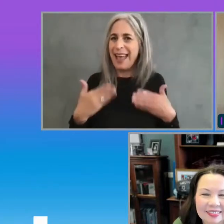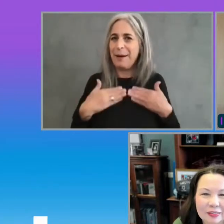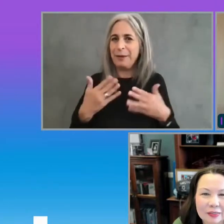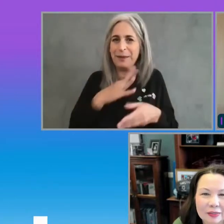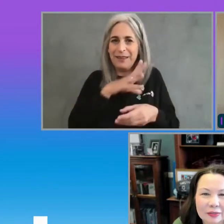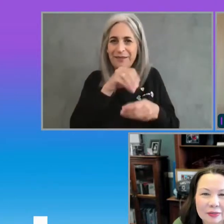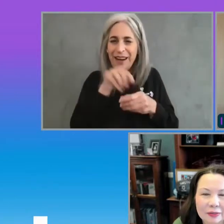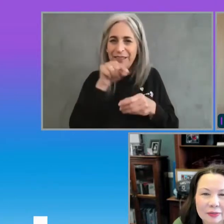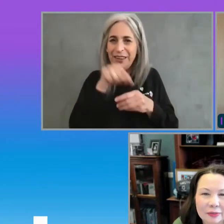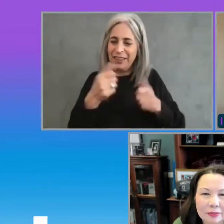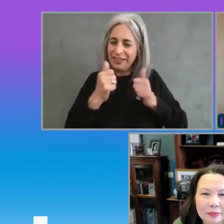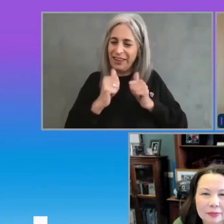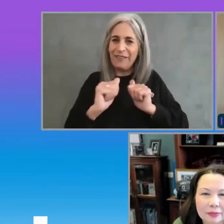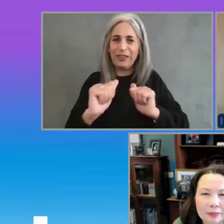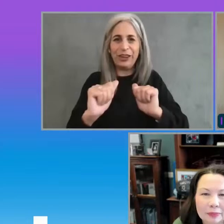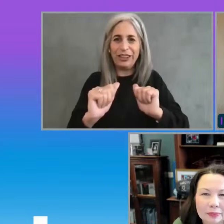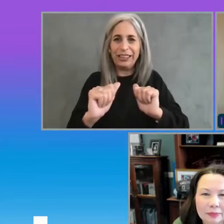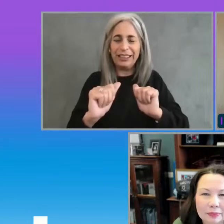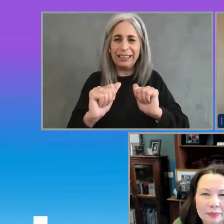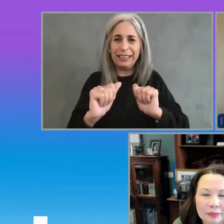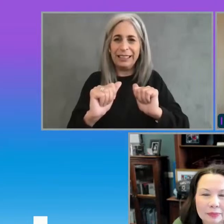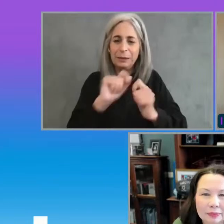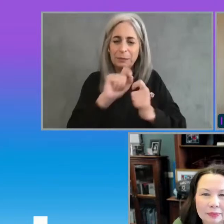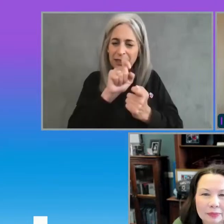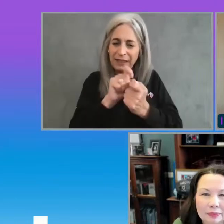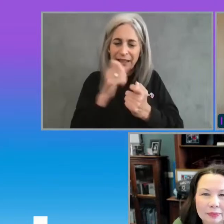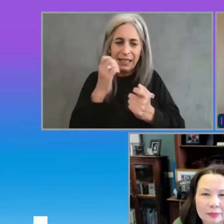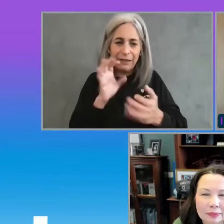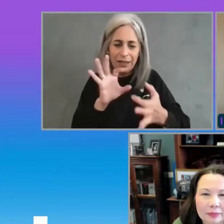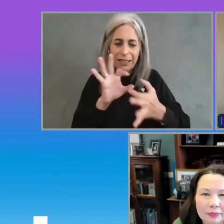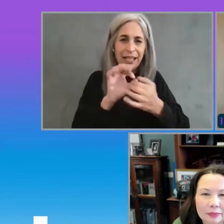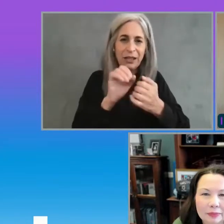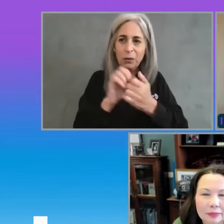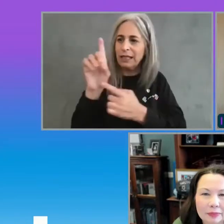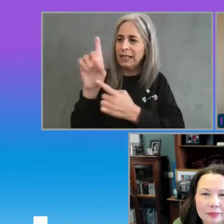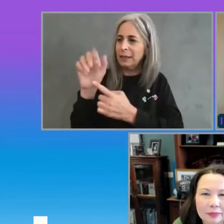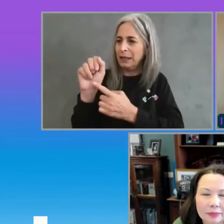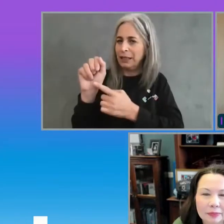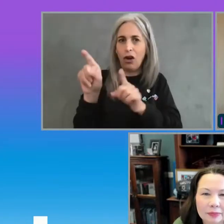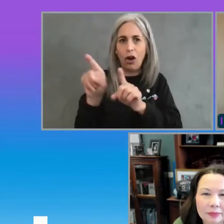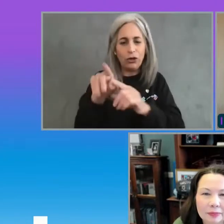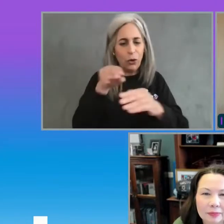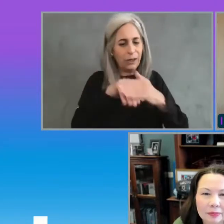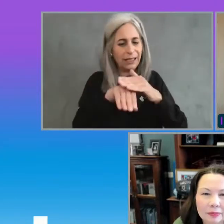happy to be part of this effort. Particularly anything dealing